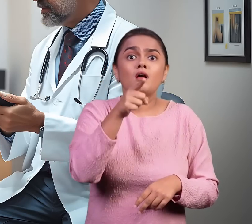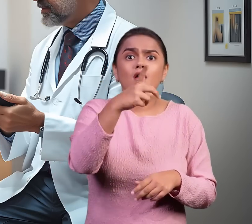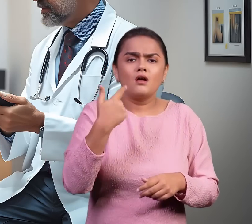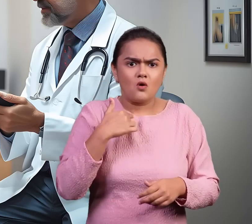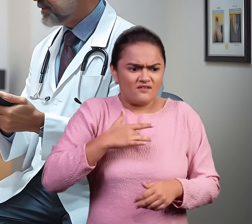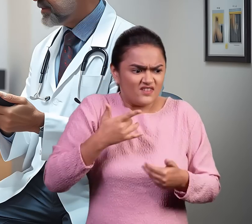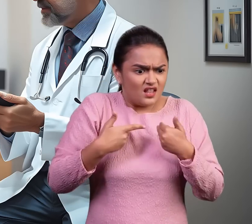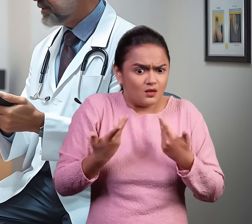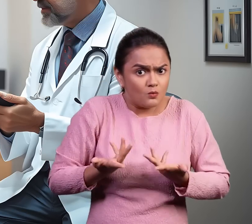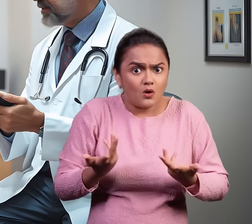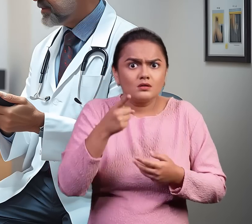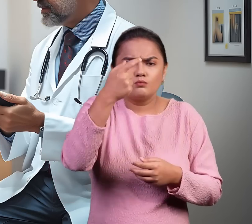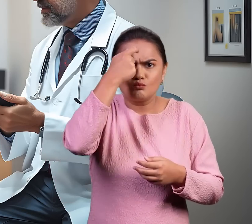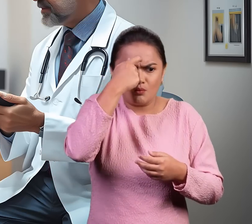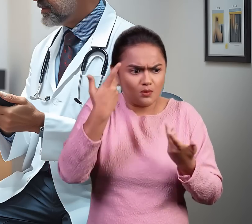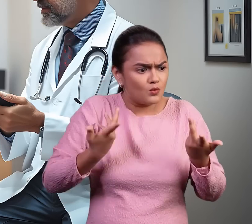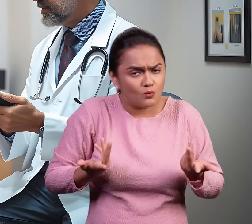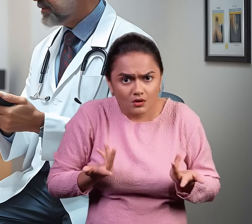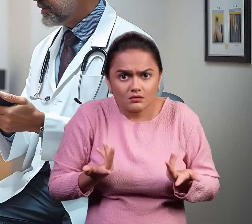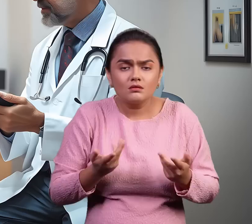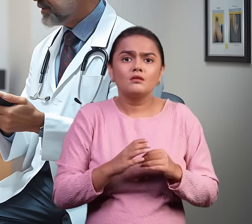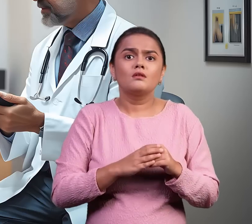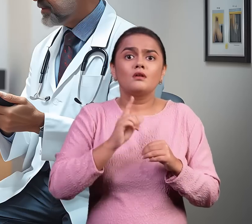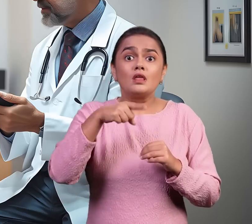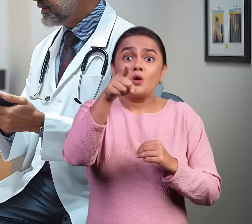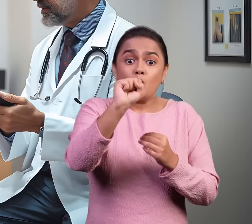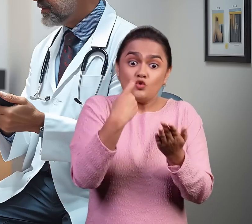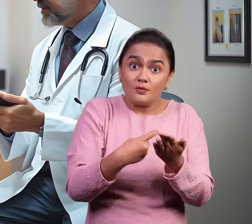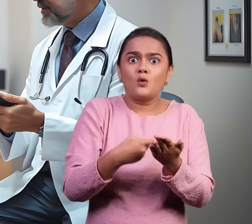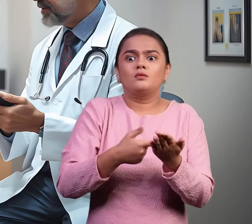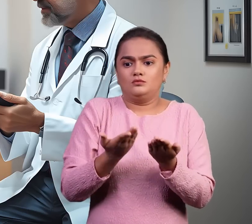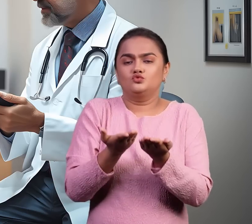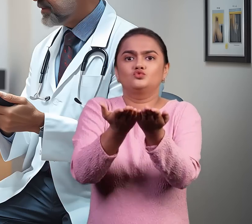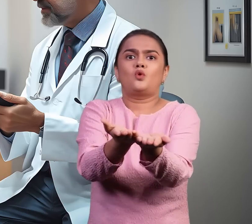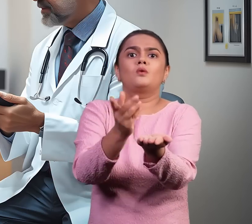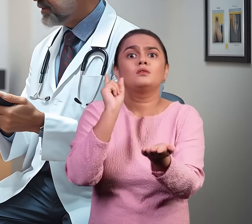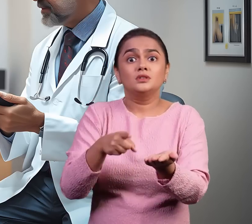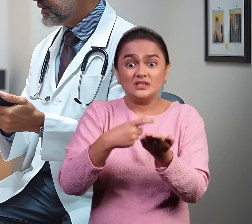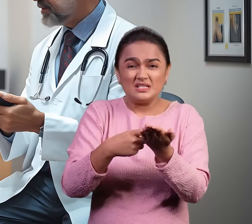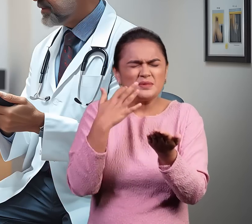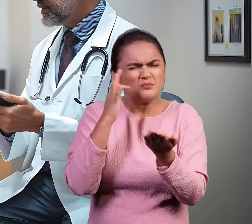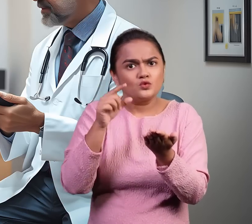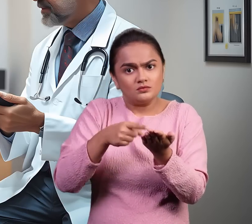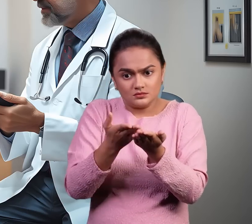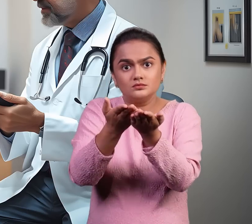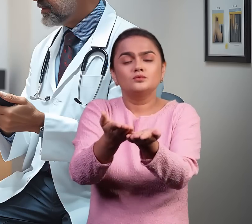Tell them how you are feeling, what problems you are facing and also share the report. It's really important to show your report to the doctor.